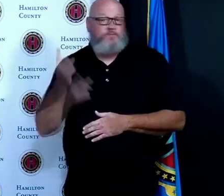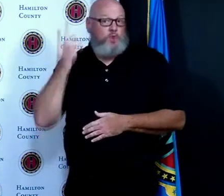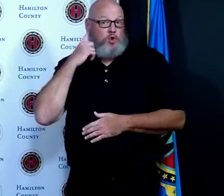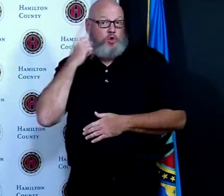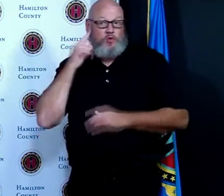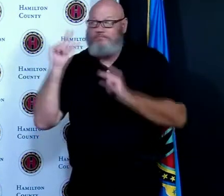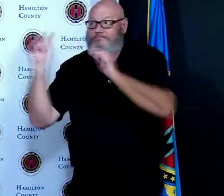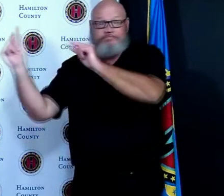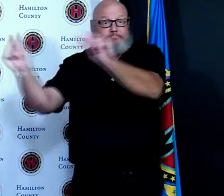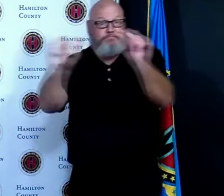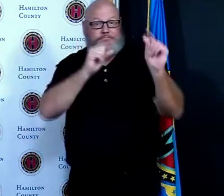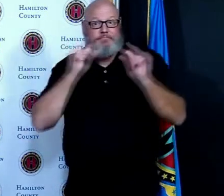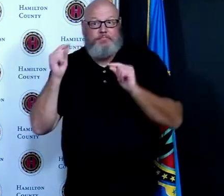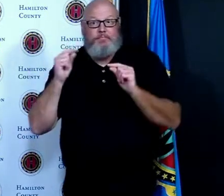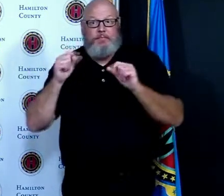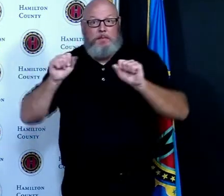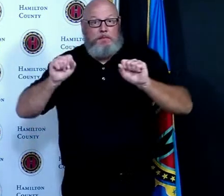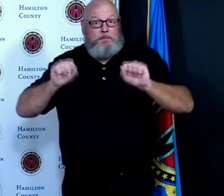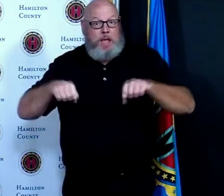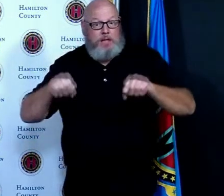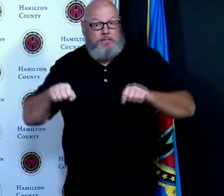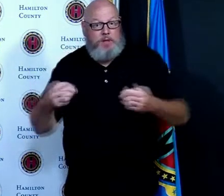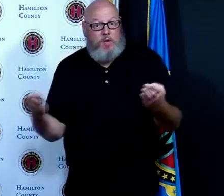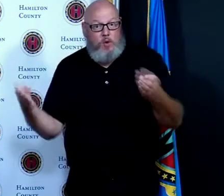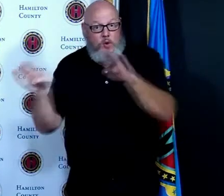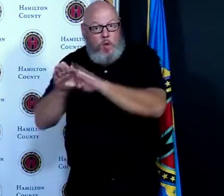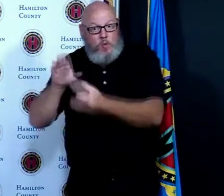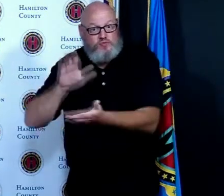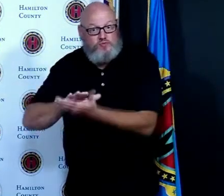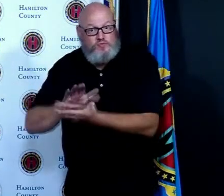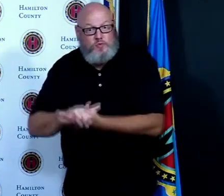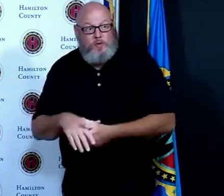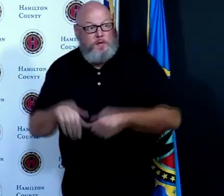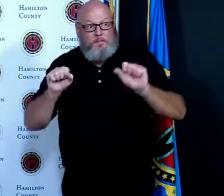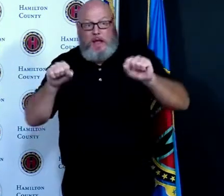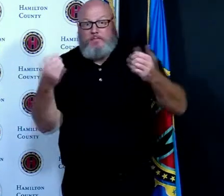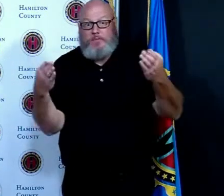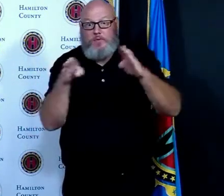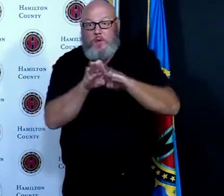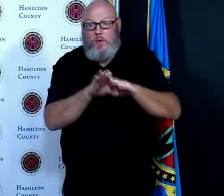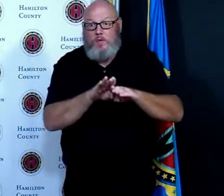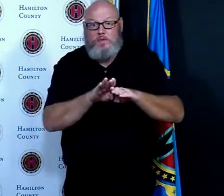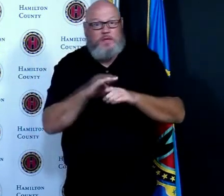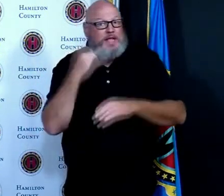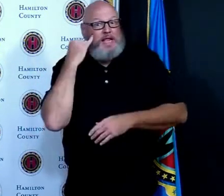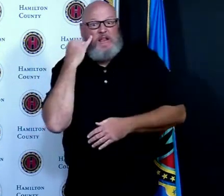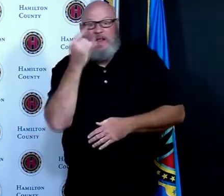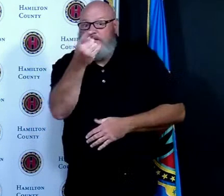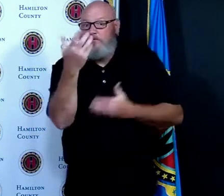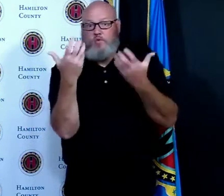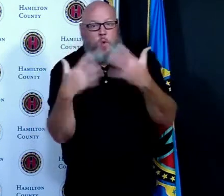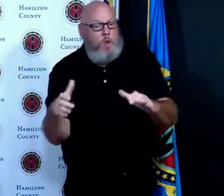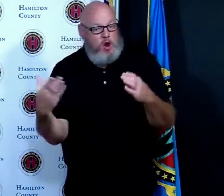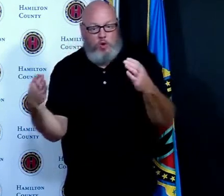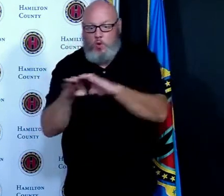so the only way to prevent this county from going into that purple range as we see cases increasing